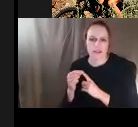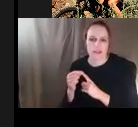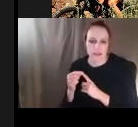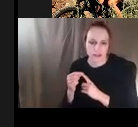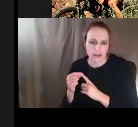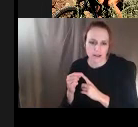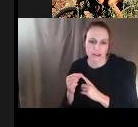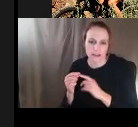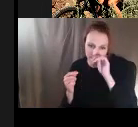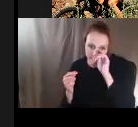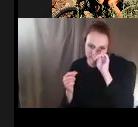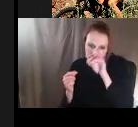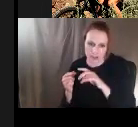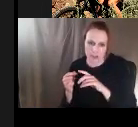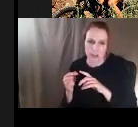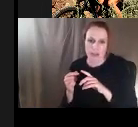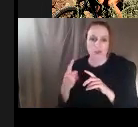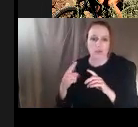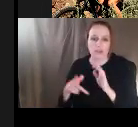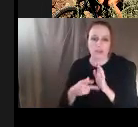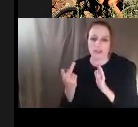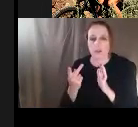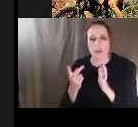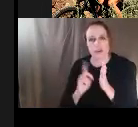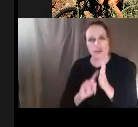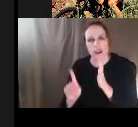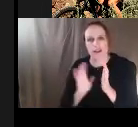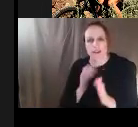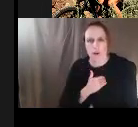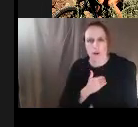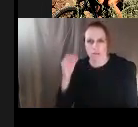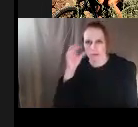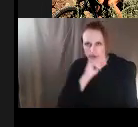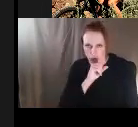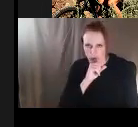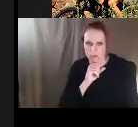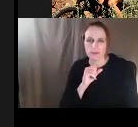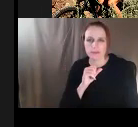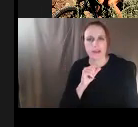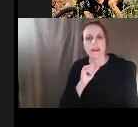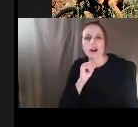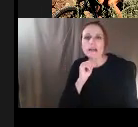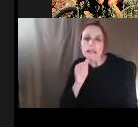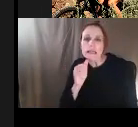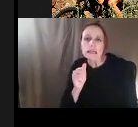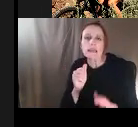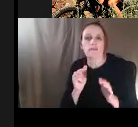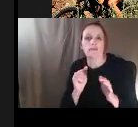need to kind of double check our assumptions and our implicit bias and really, truly recognize